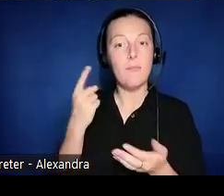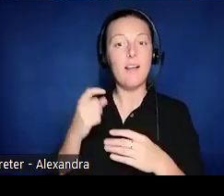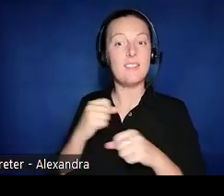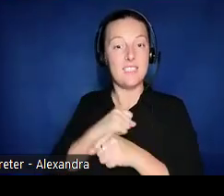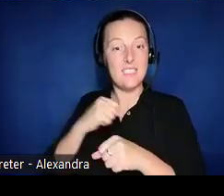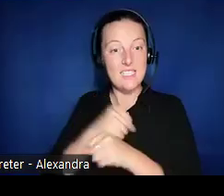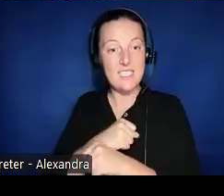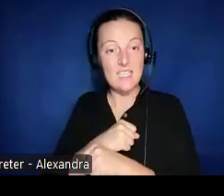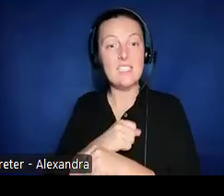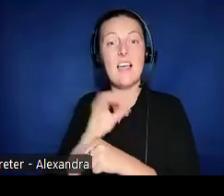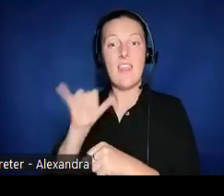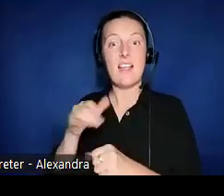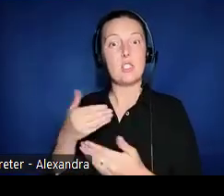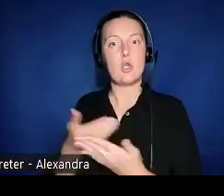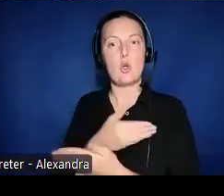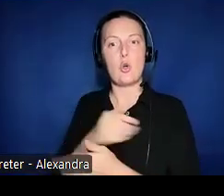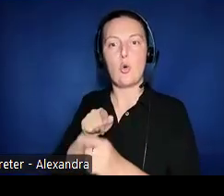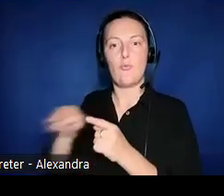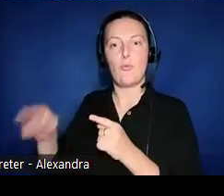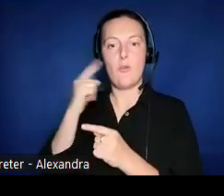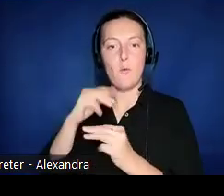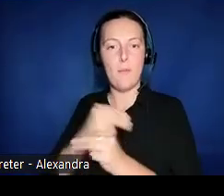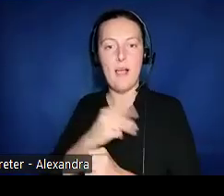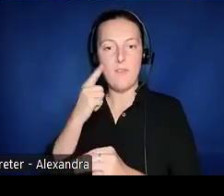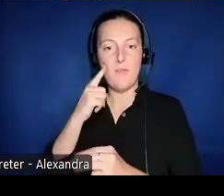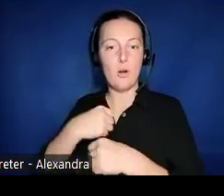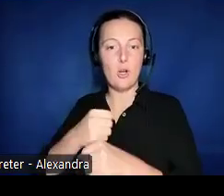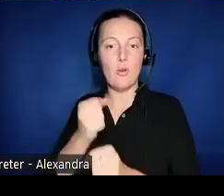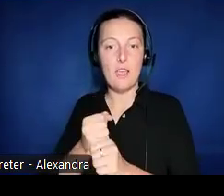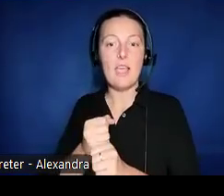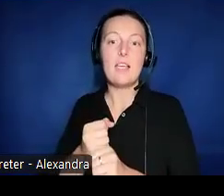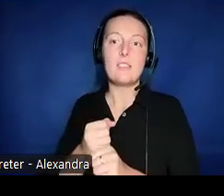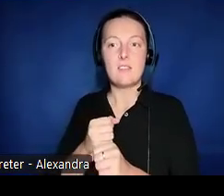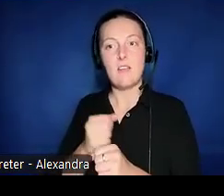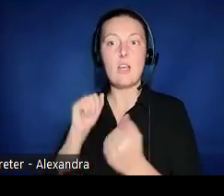of the reasons that we think it may have taken so long for this branch of math to develop. The mean